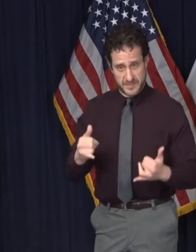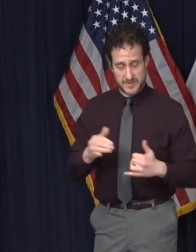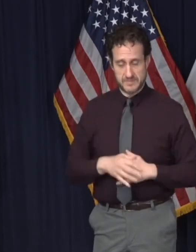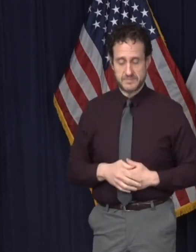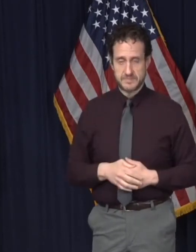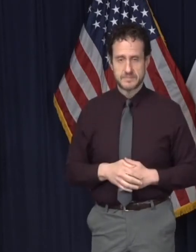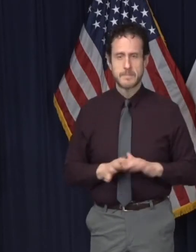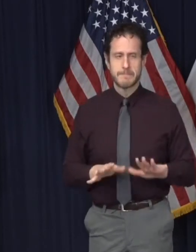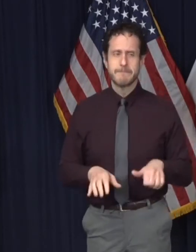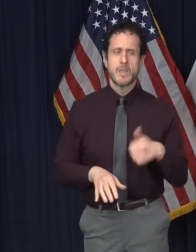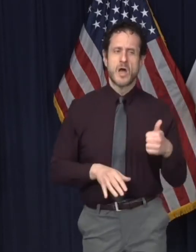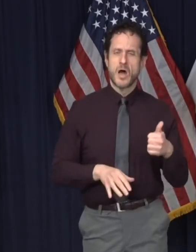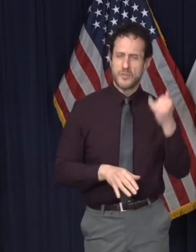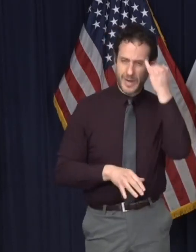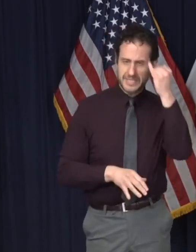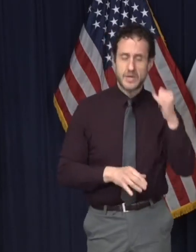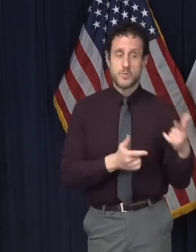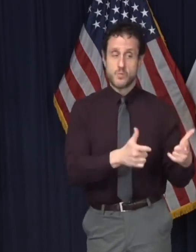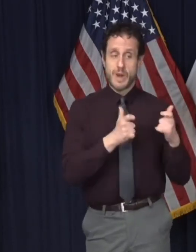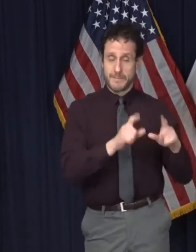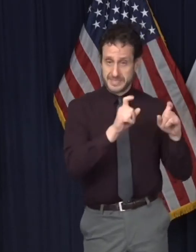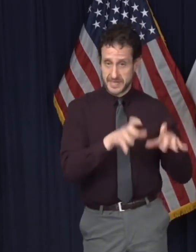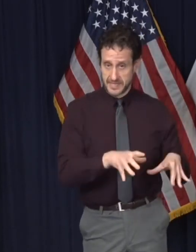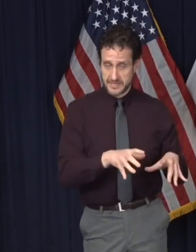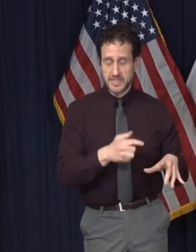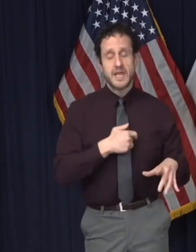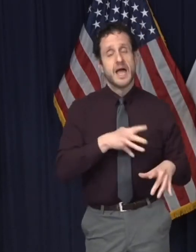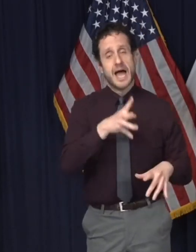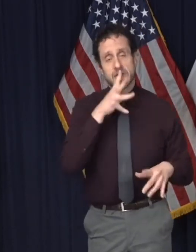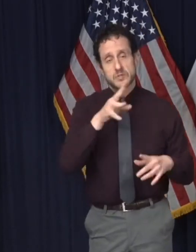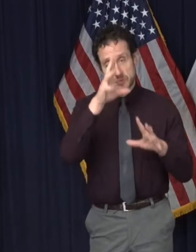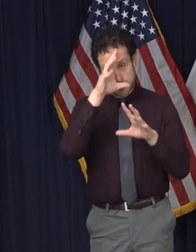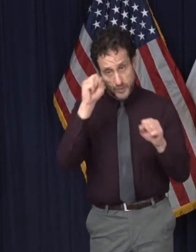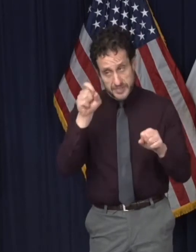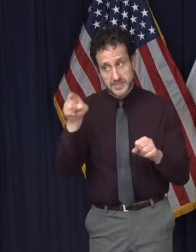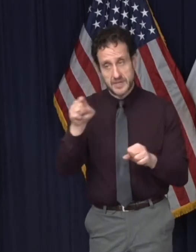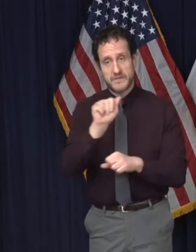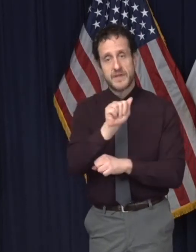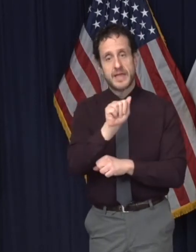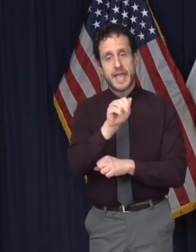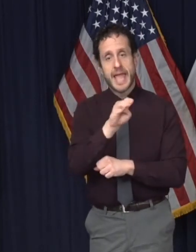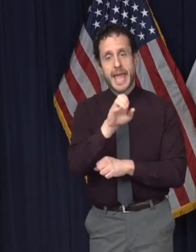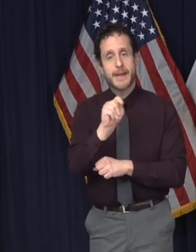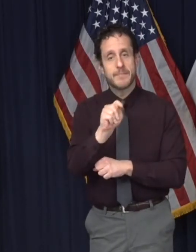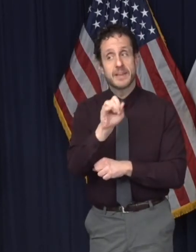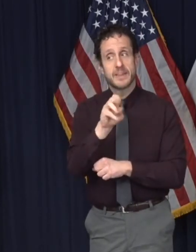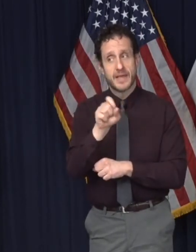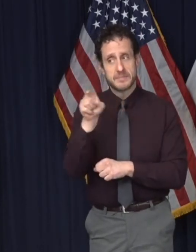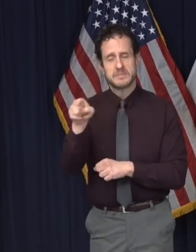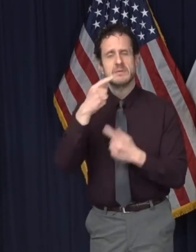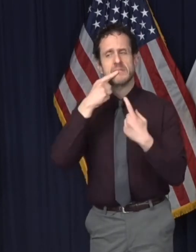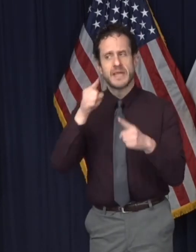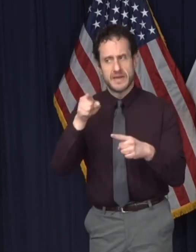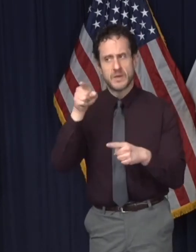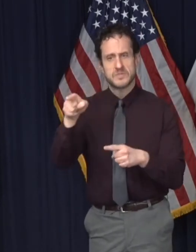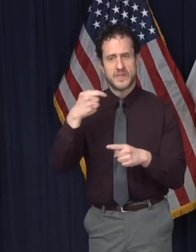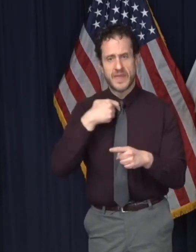TESTS. AS I'VE TOLD YOU, I SPOKE DIRECTLY WITH THE PRESIDENT AND CEO OF ABBOTT LABS THE NIGHT